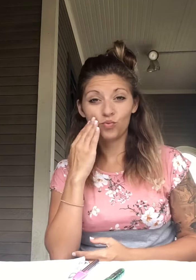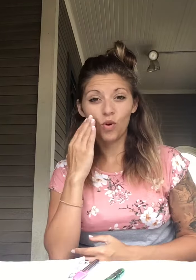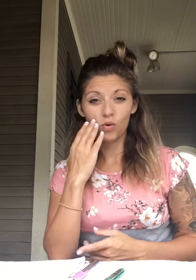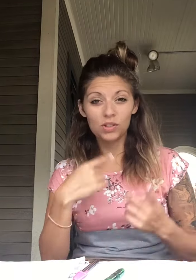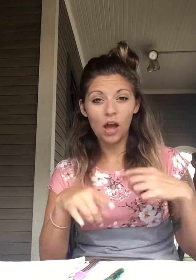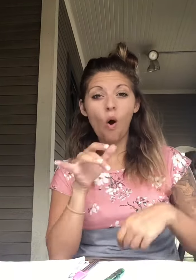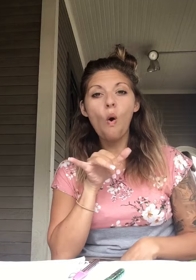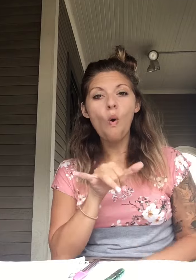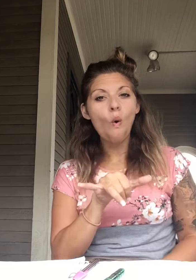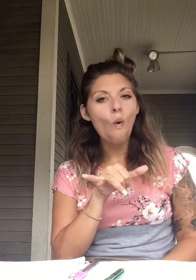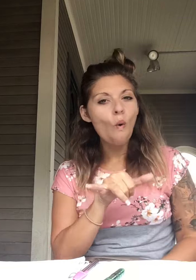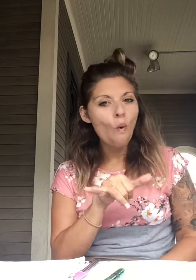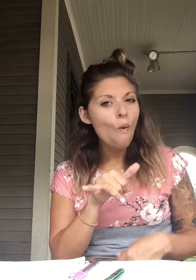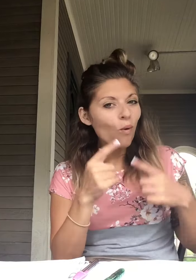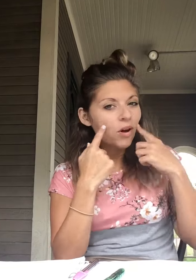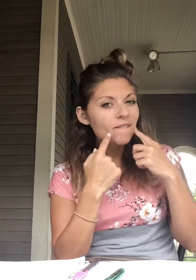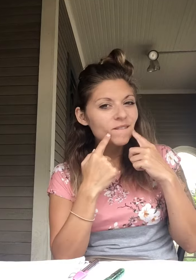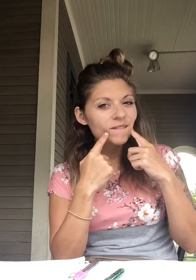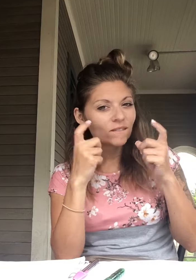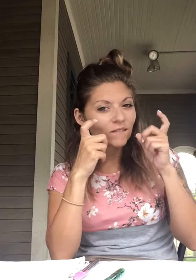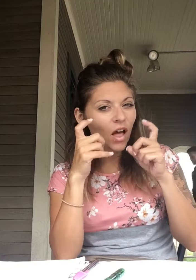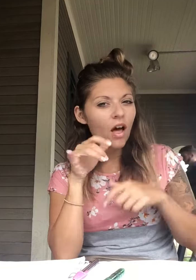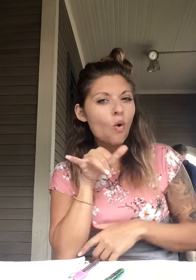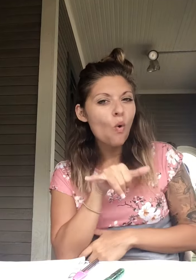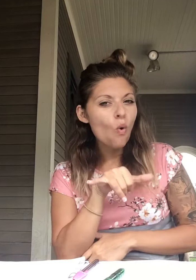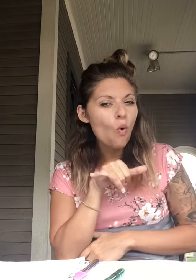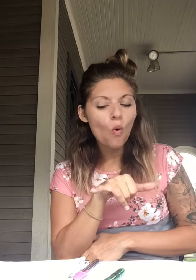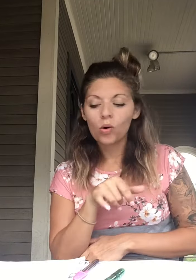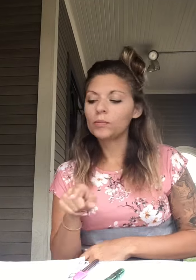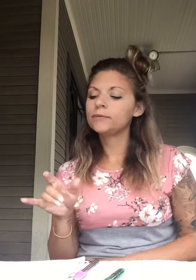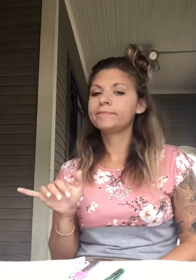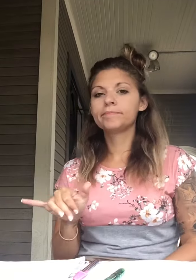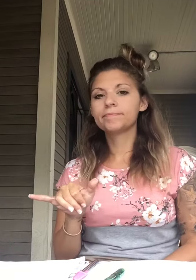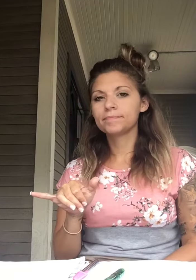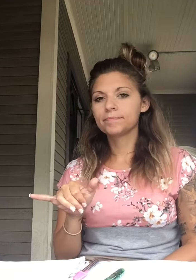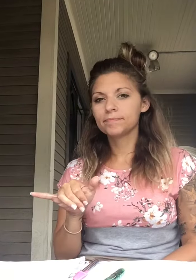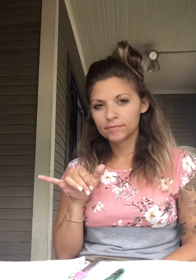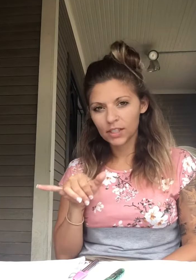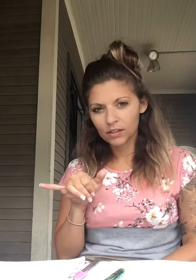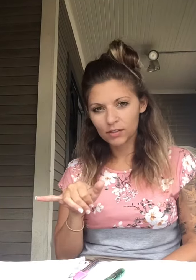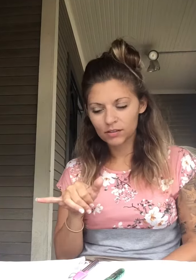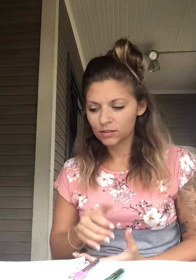You know the sign OHHHHHHHH... your facial expression is different This is just Youngstown